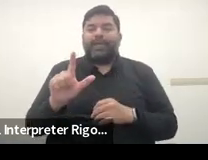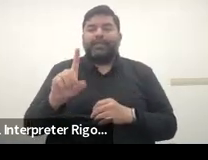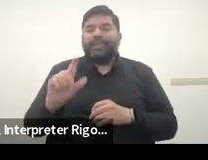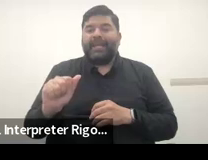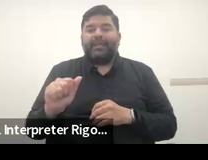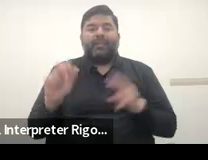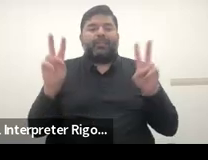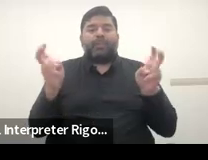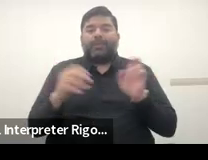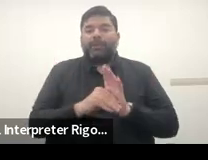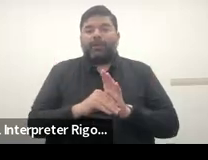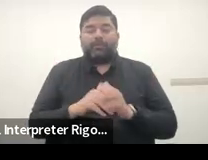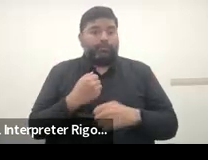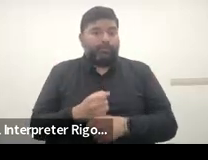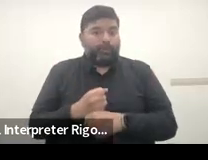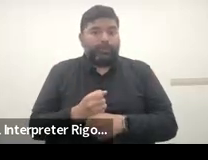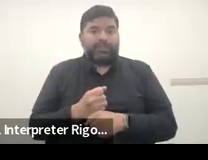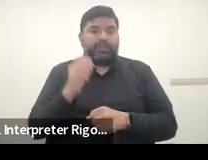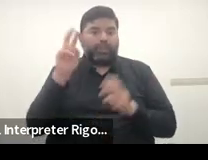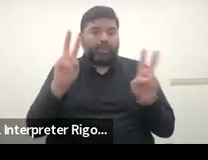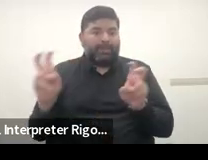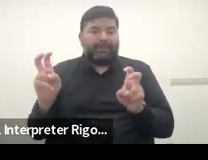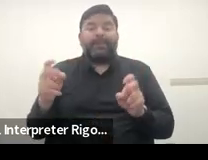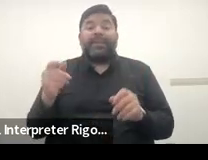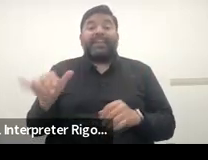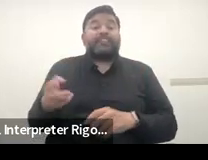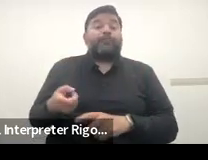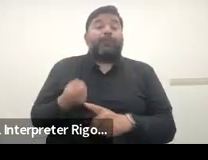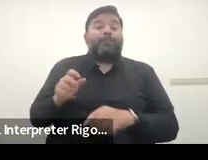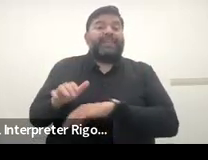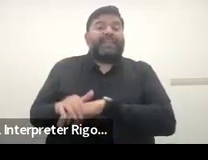to produce a topic for each video that comes from the English and the goal is that we want to take